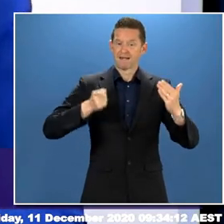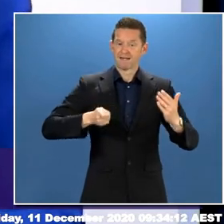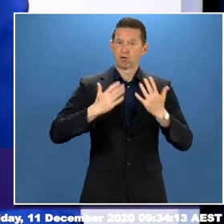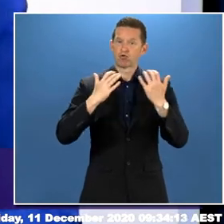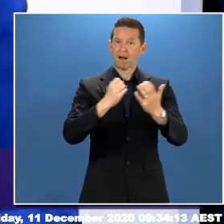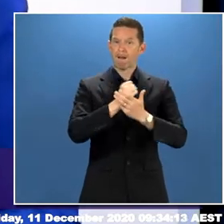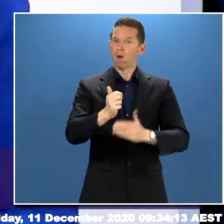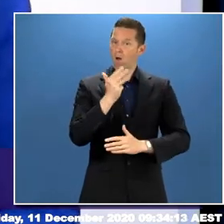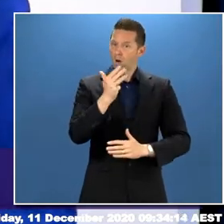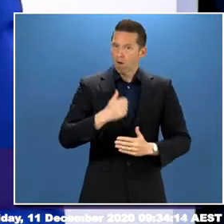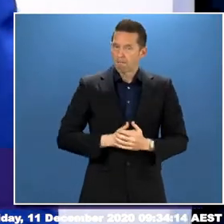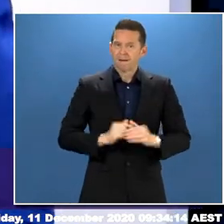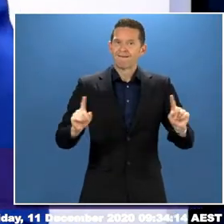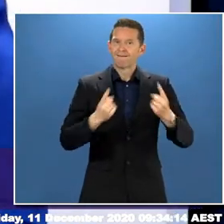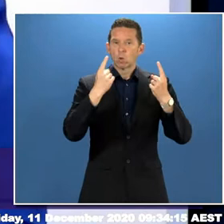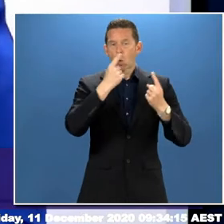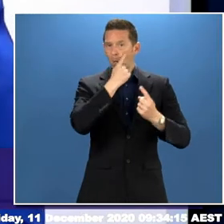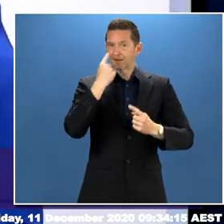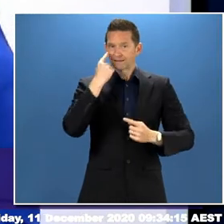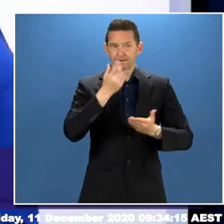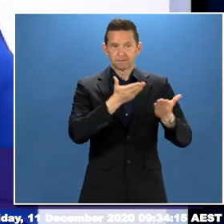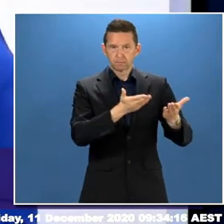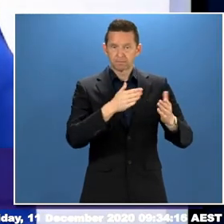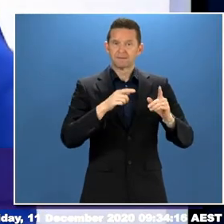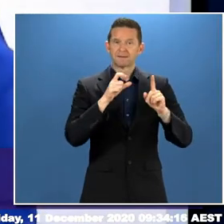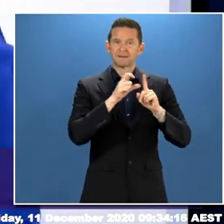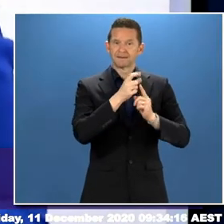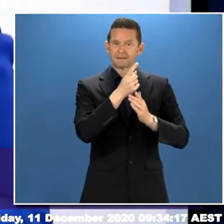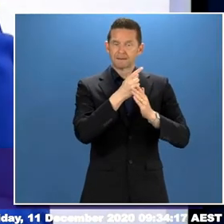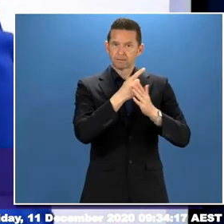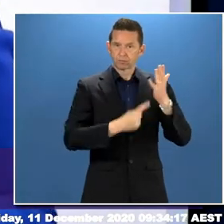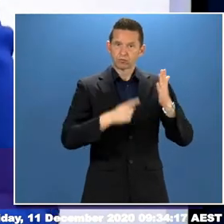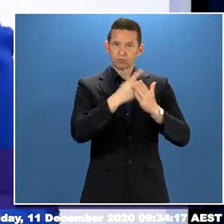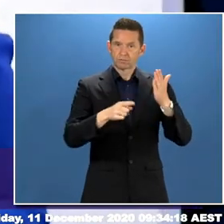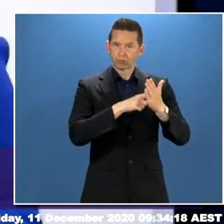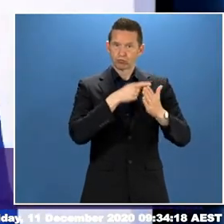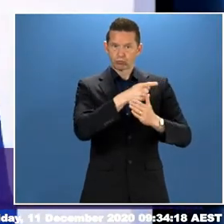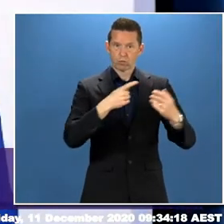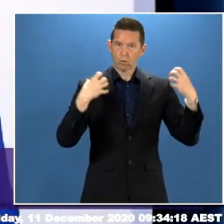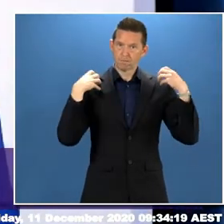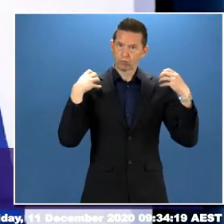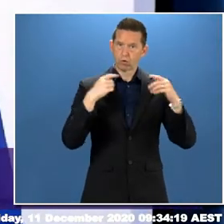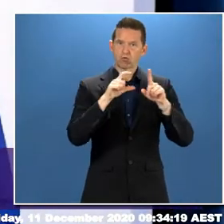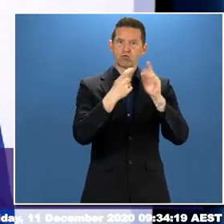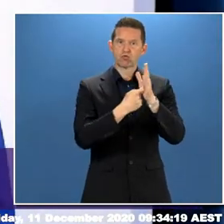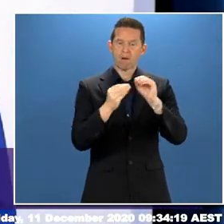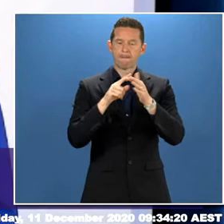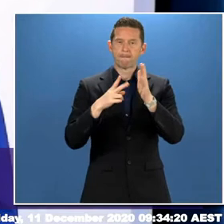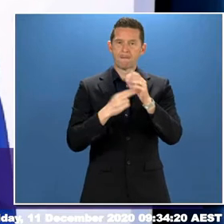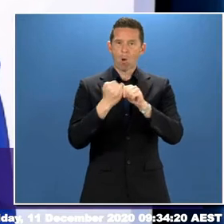Our first witness this morning is the Disability Discrimination Commissioner, Dr Ben Gauntlett. Good morning, Dr Gauntlett.